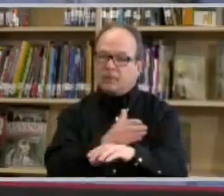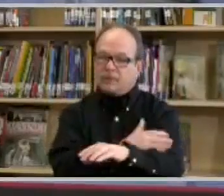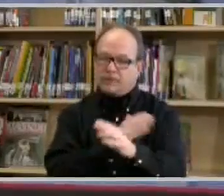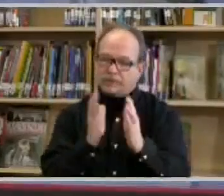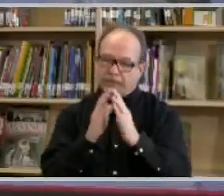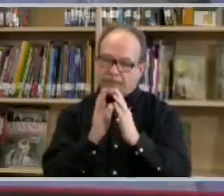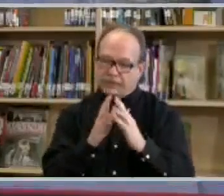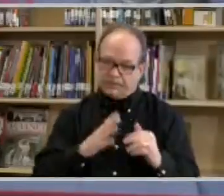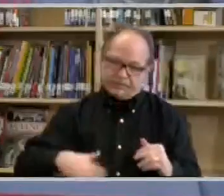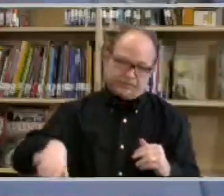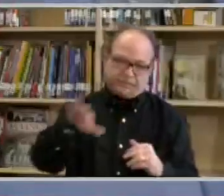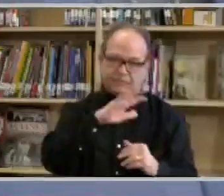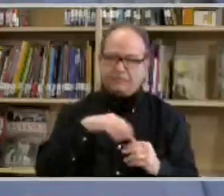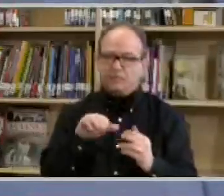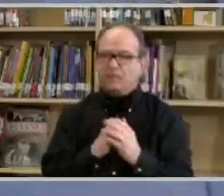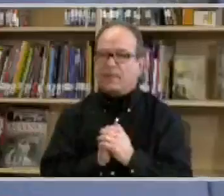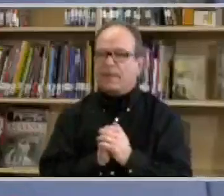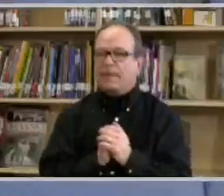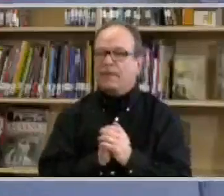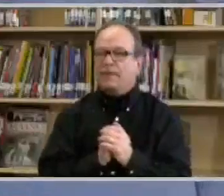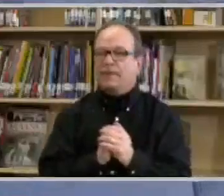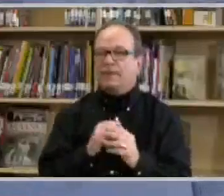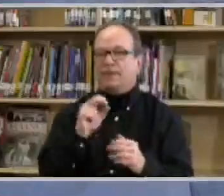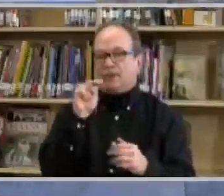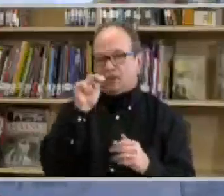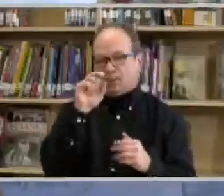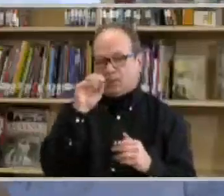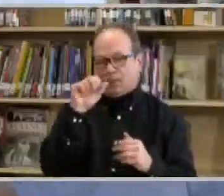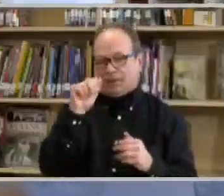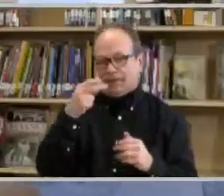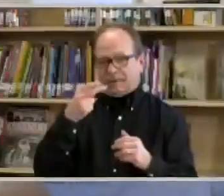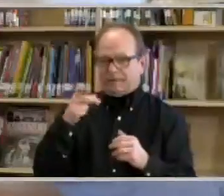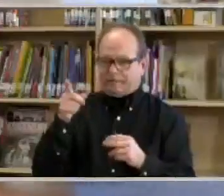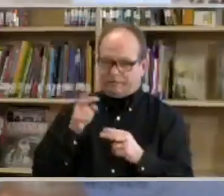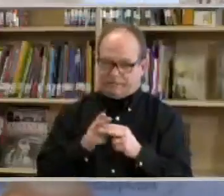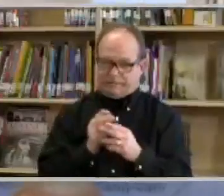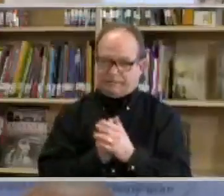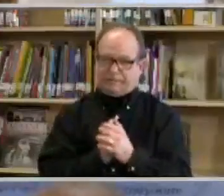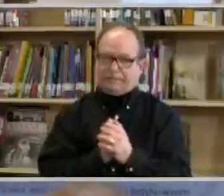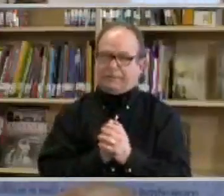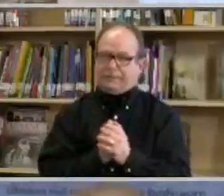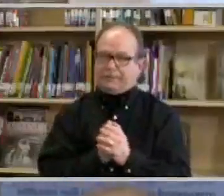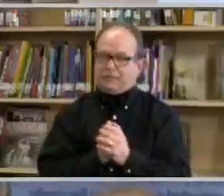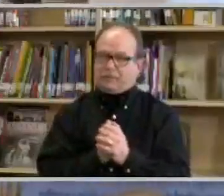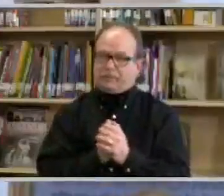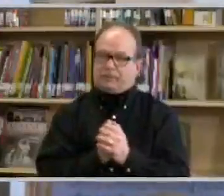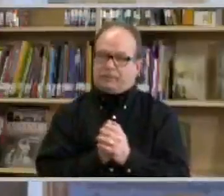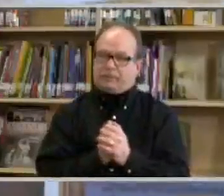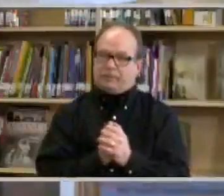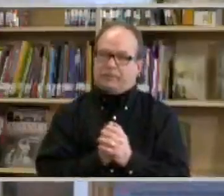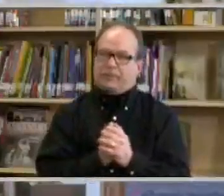GOING ON IN THE CITY. OKAY, YES? NOAH DID YOU HAVE A QUESTION OR